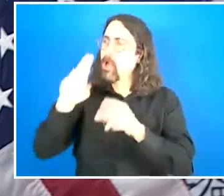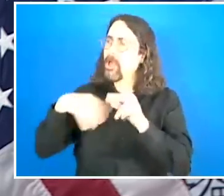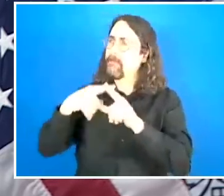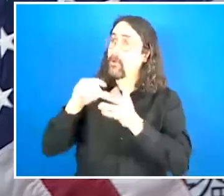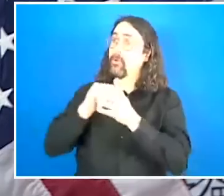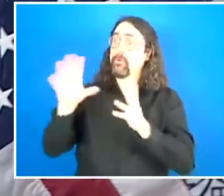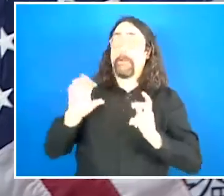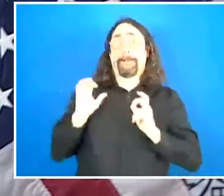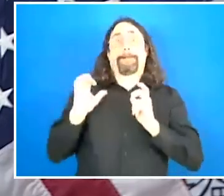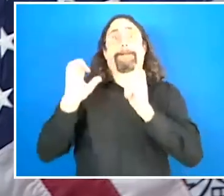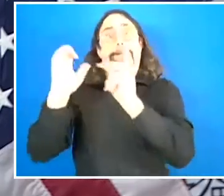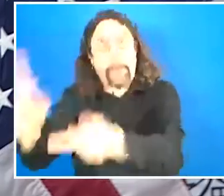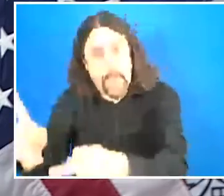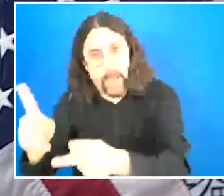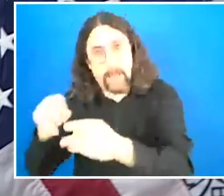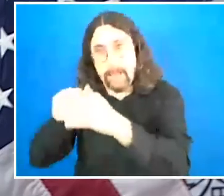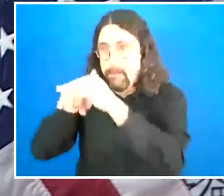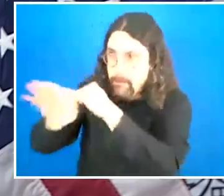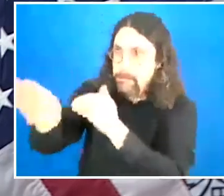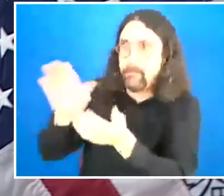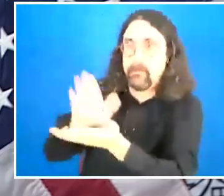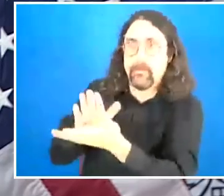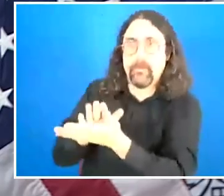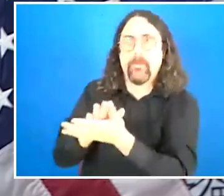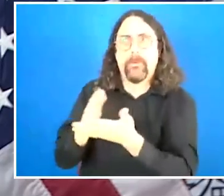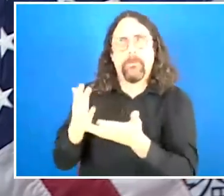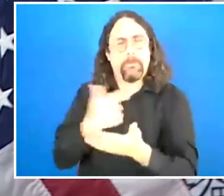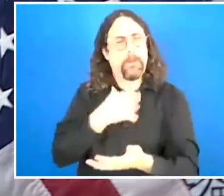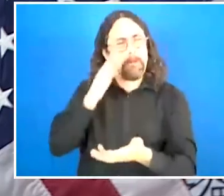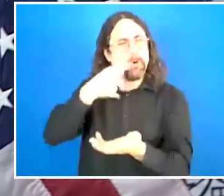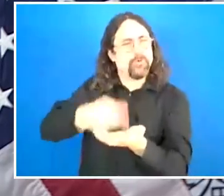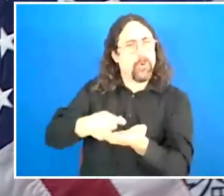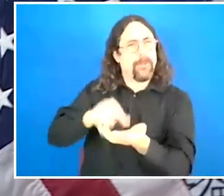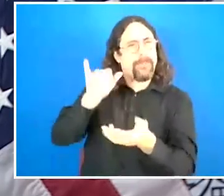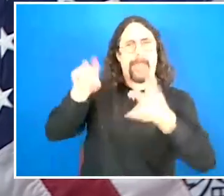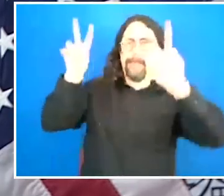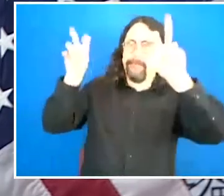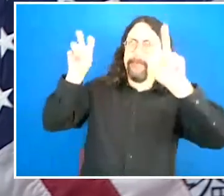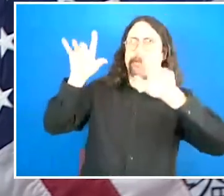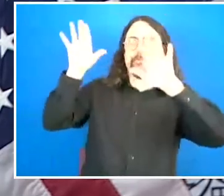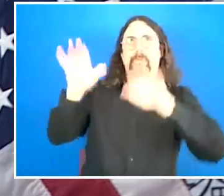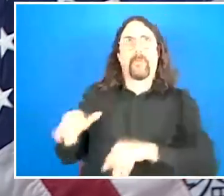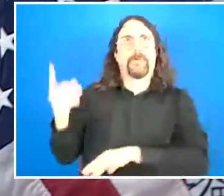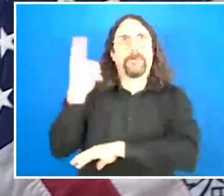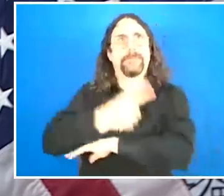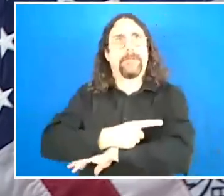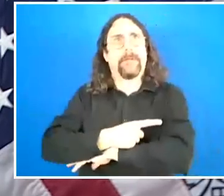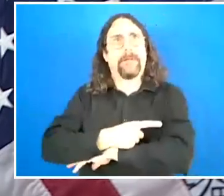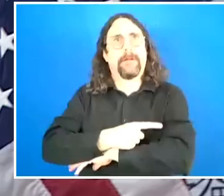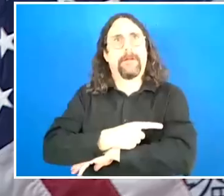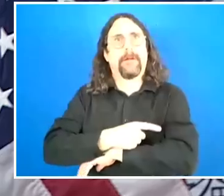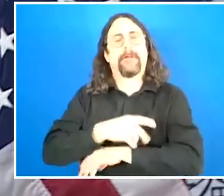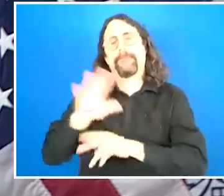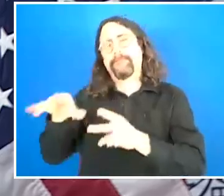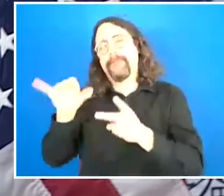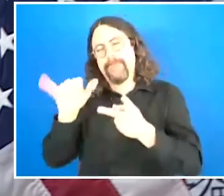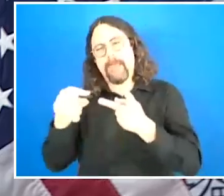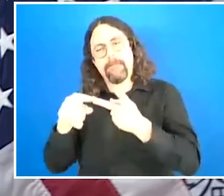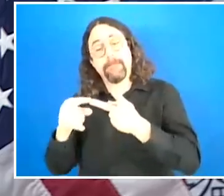EXIT.S HOPEFULLY WE WON'T HAVEHE T SNOTOW GO WITH IT BUT IT WILL EXIST. BUT TO THE FIRST